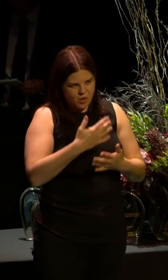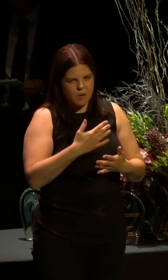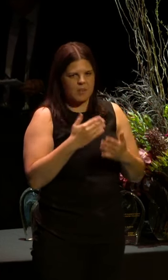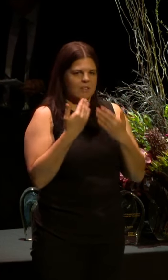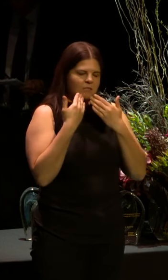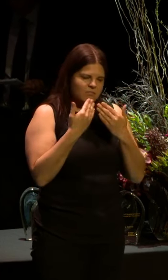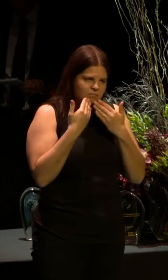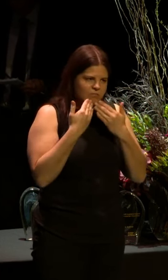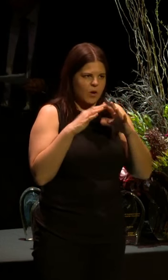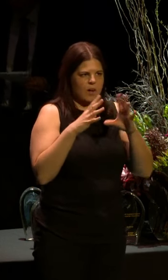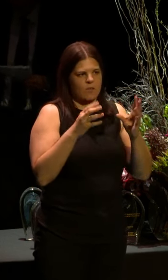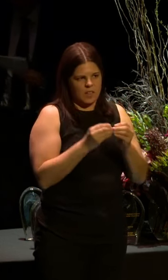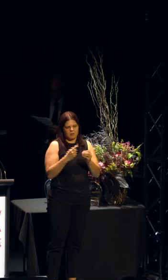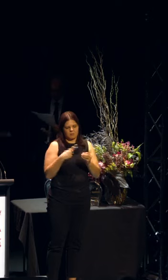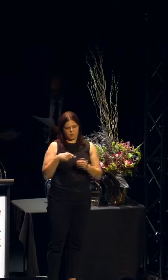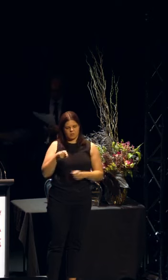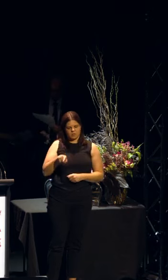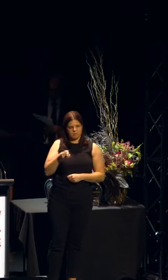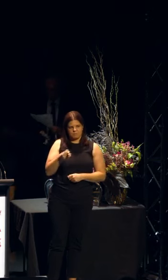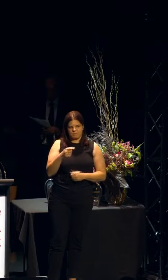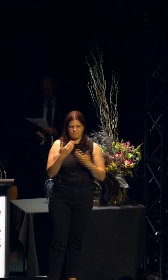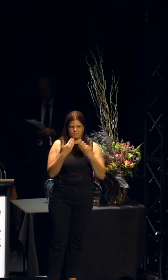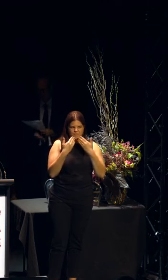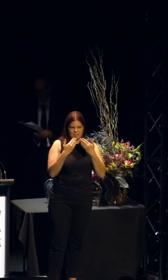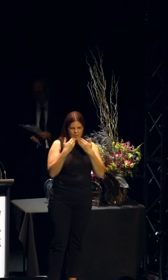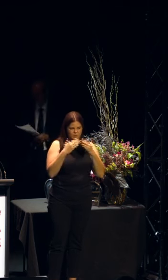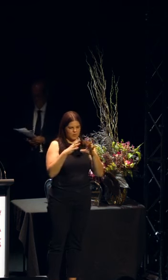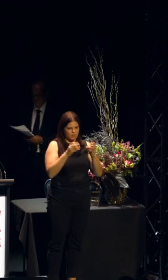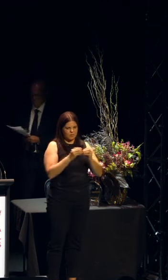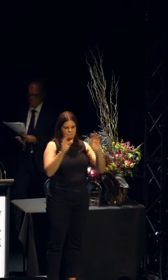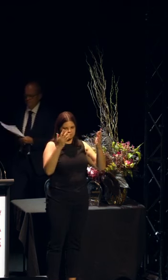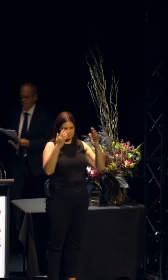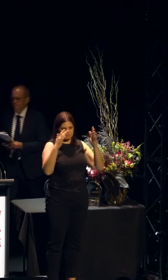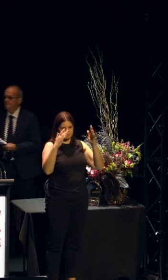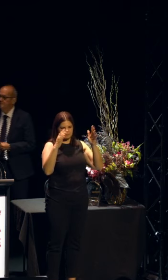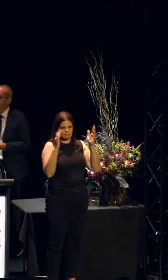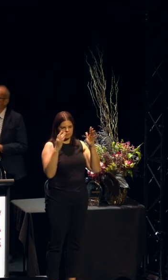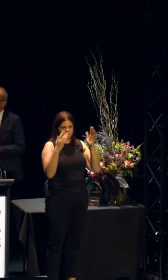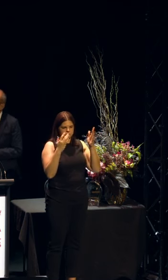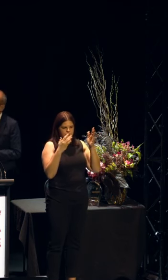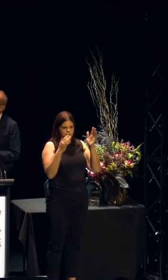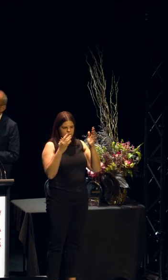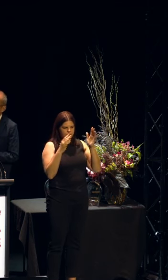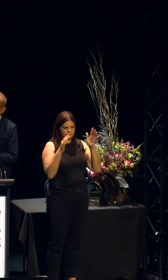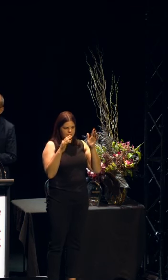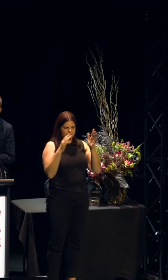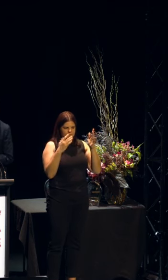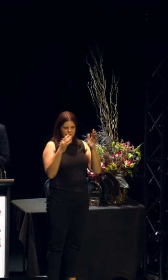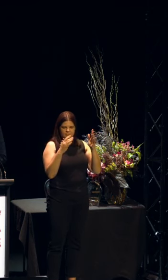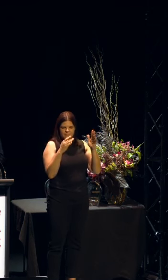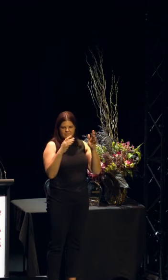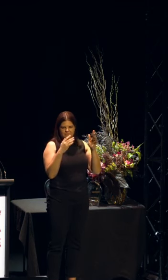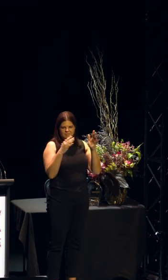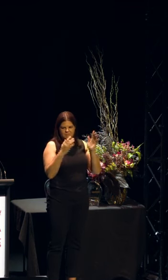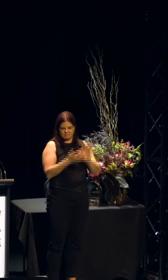Thank you so much.